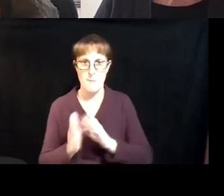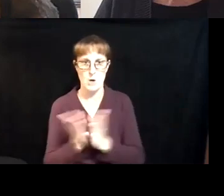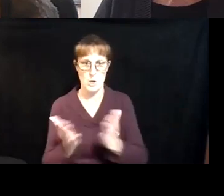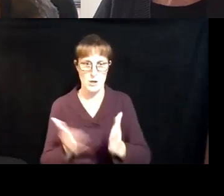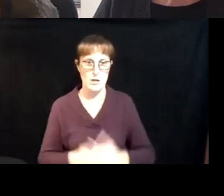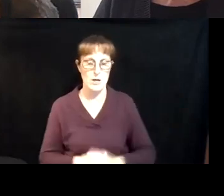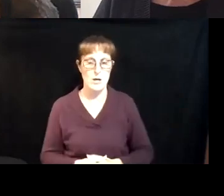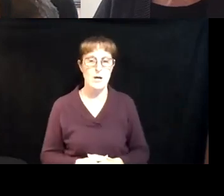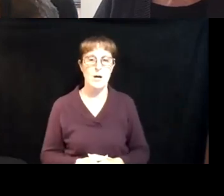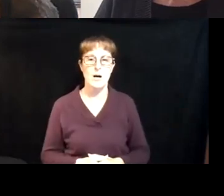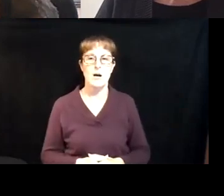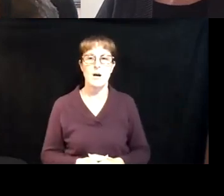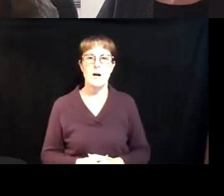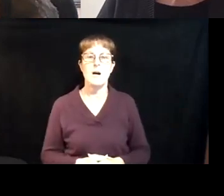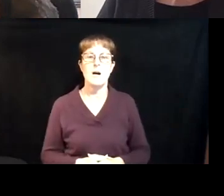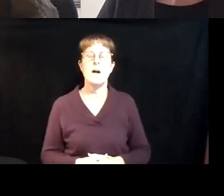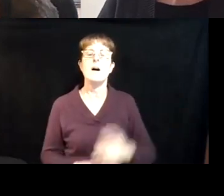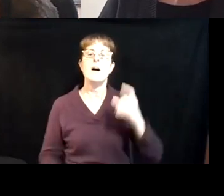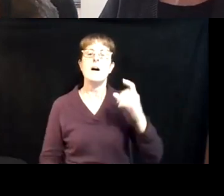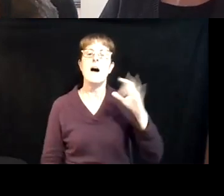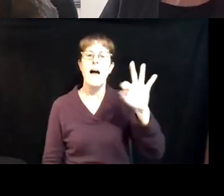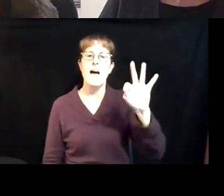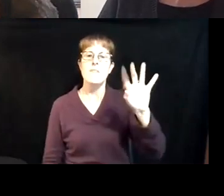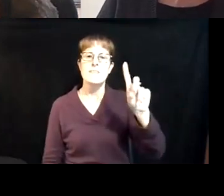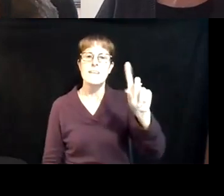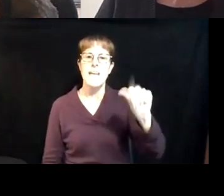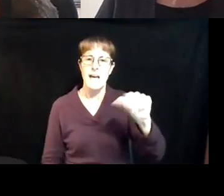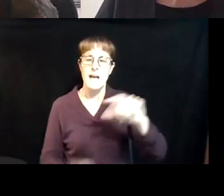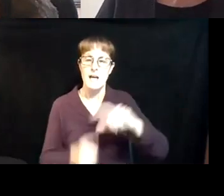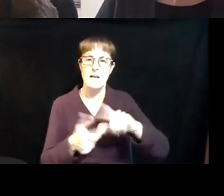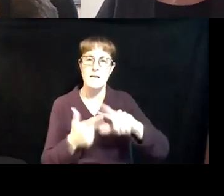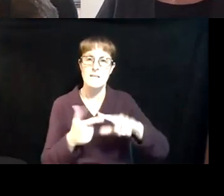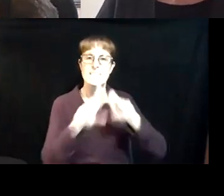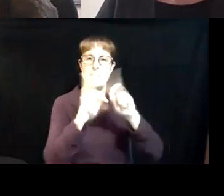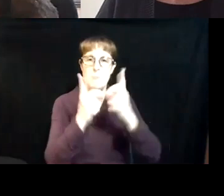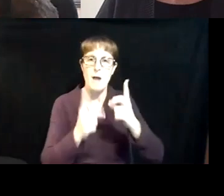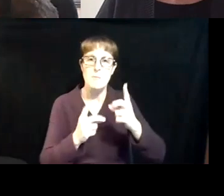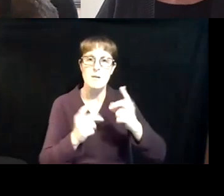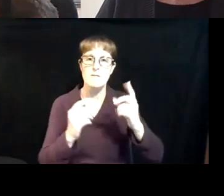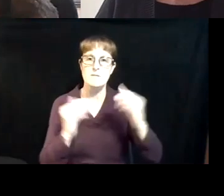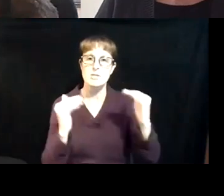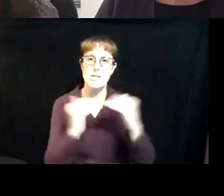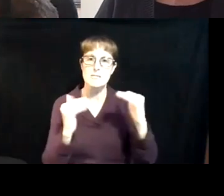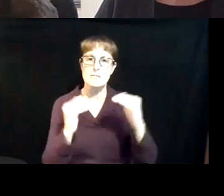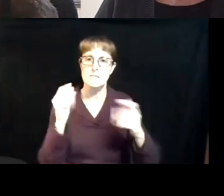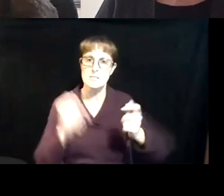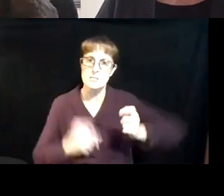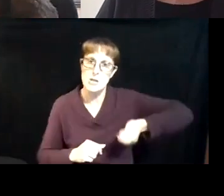the Department of Justice heard directly from Jennifer that the needle really moved.